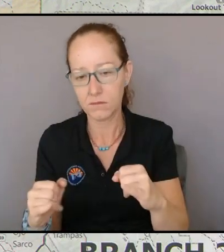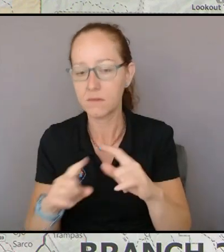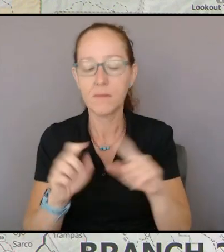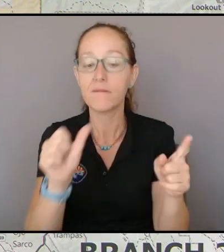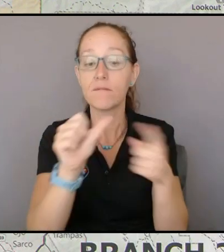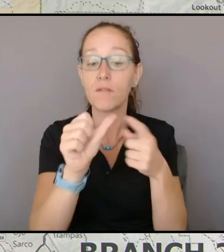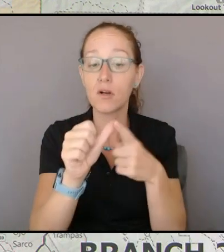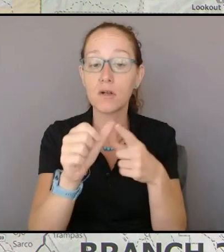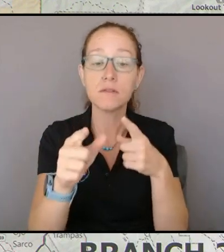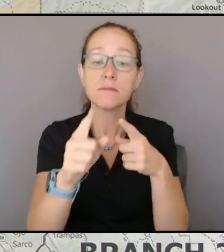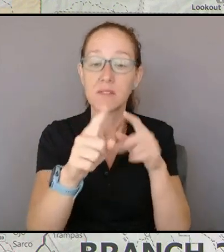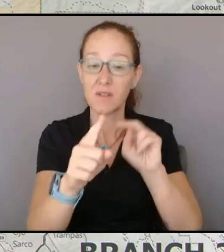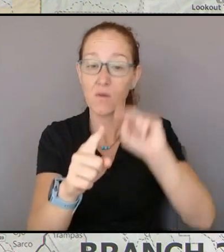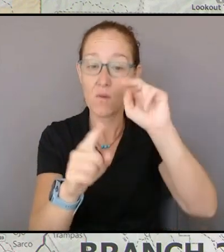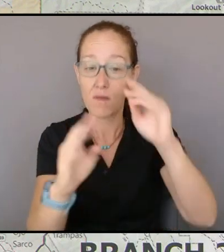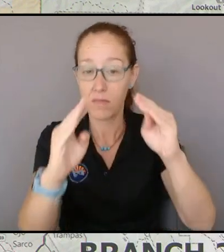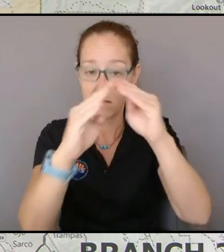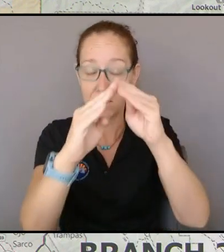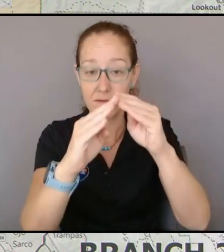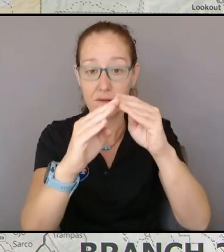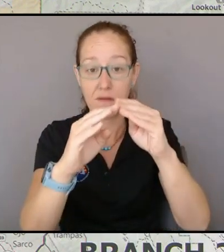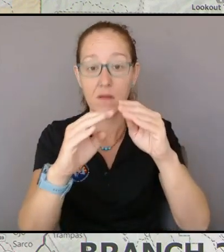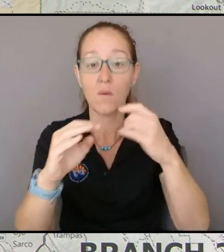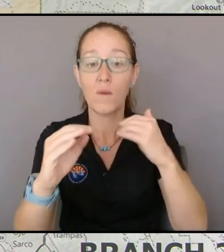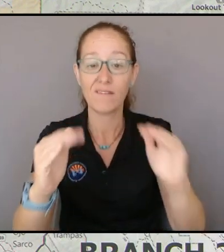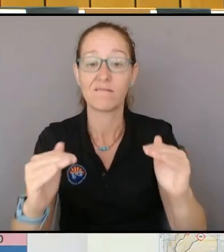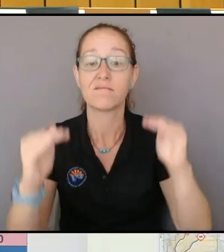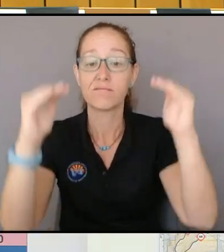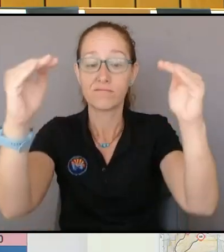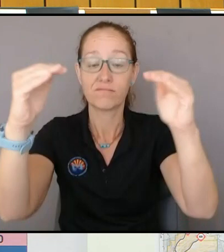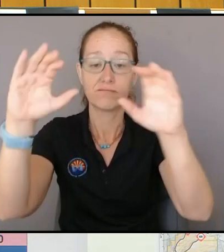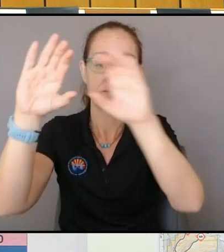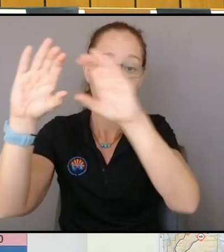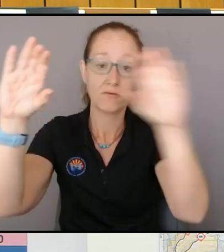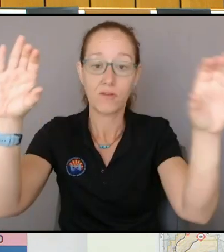that runs north/south from above Pot Creek all the way